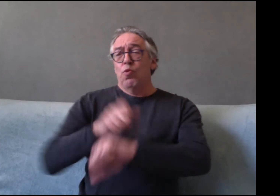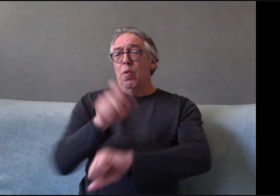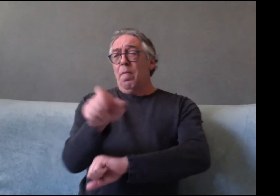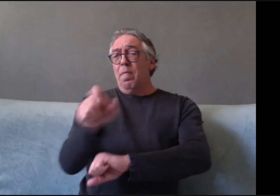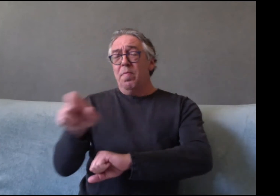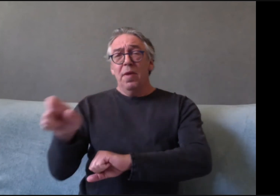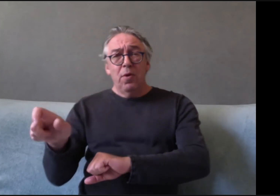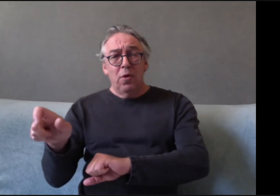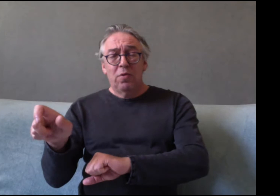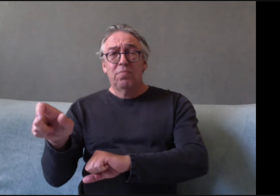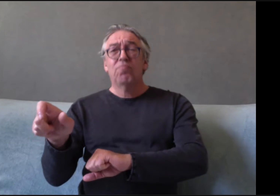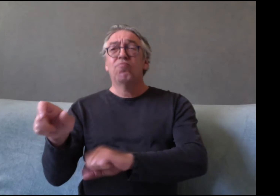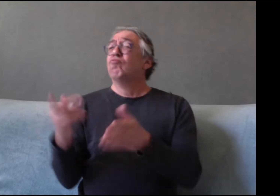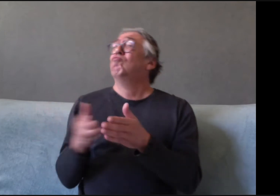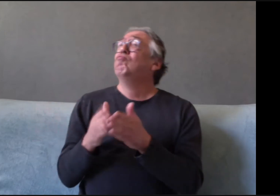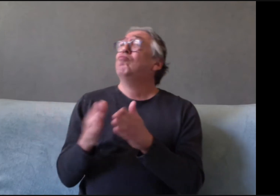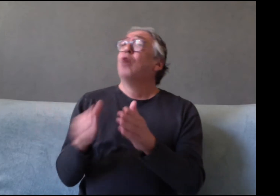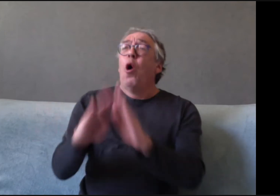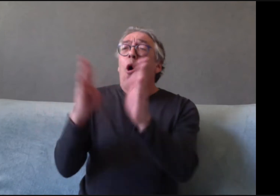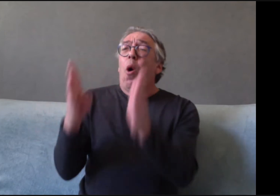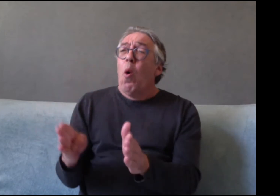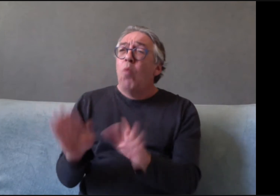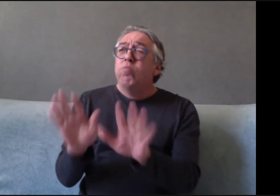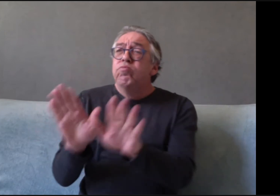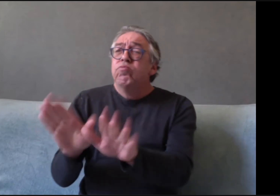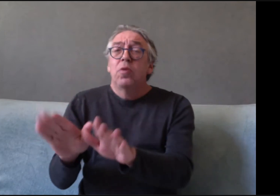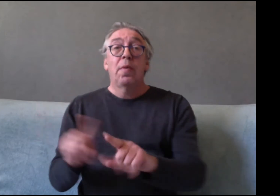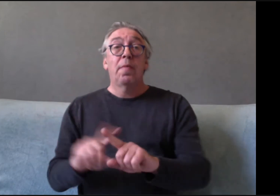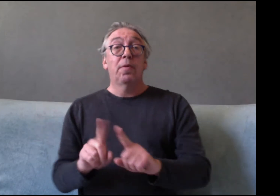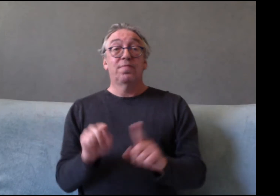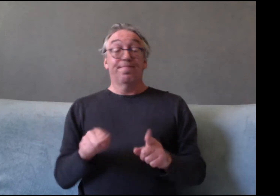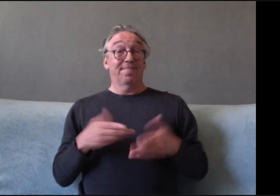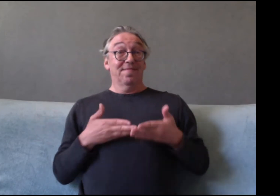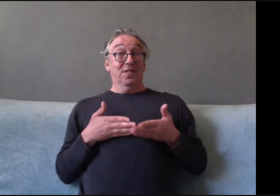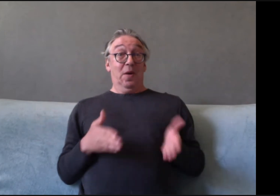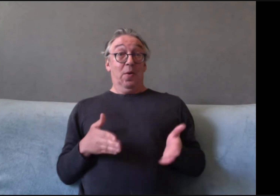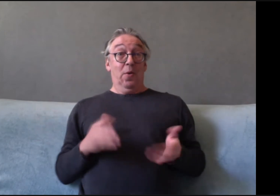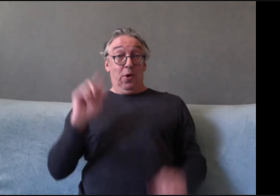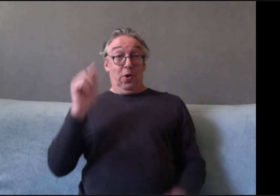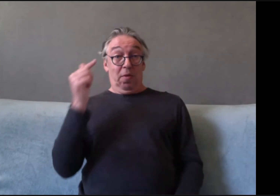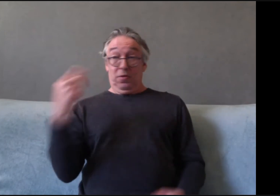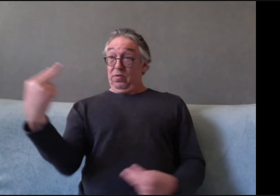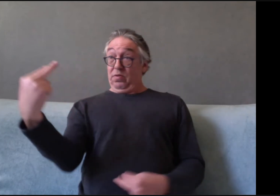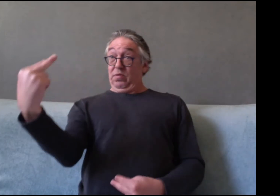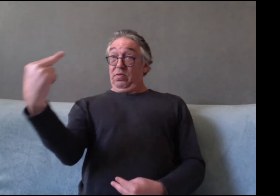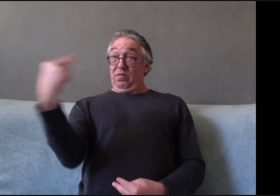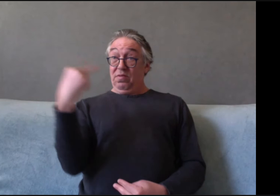In general, we are very, very unhappy about the situation.